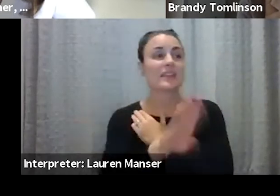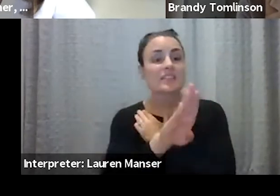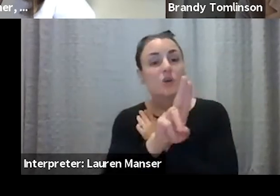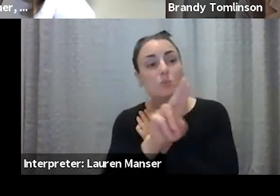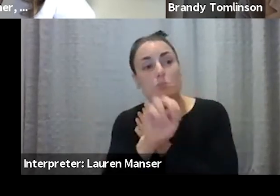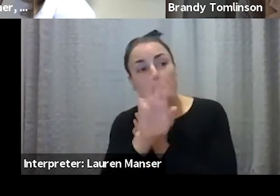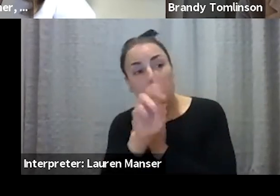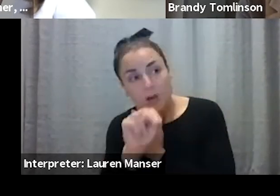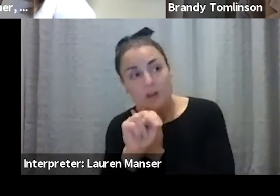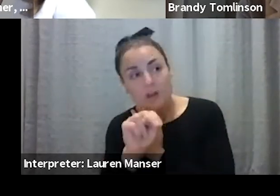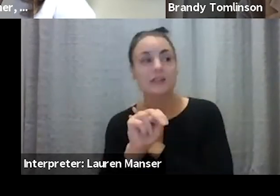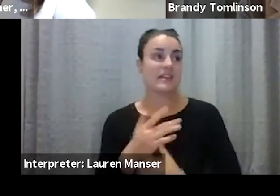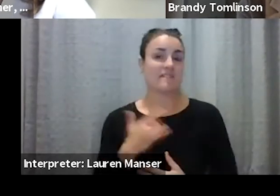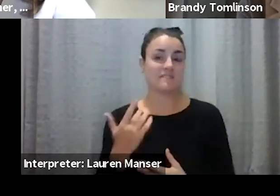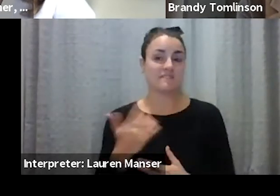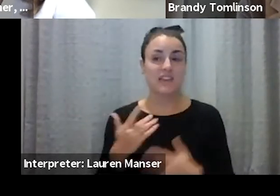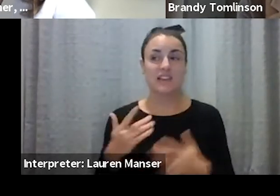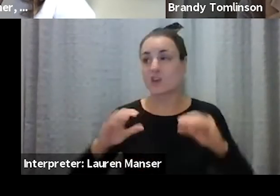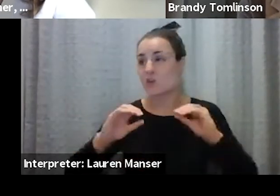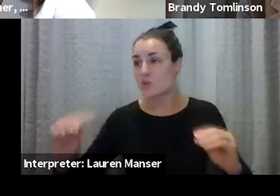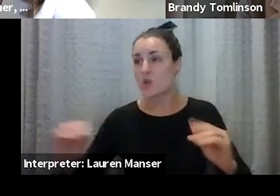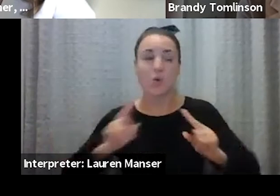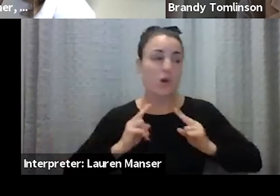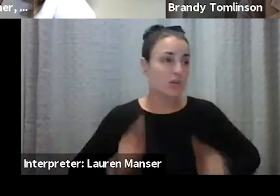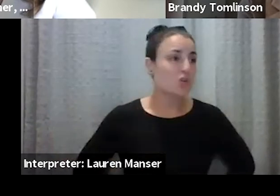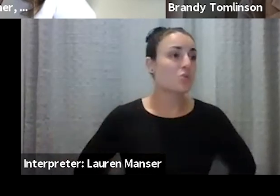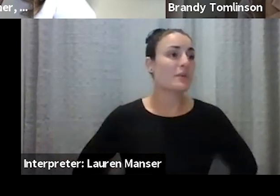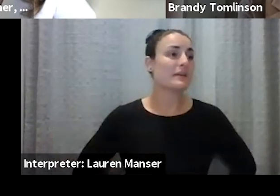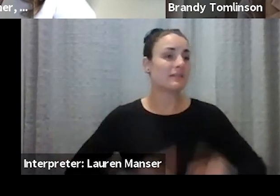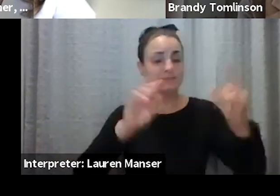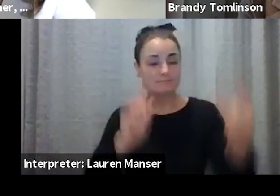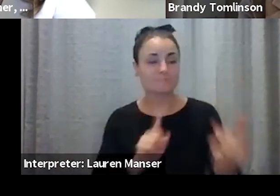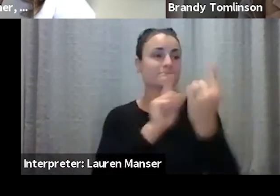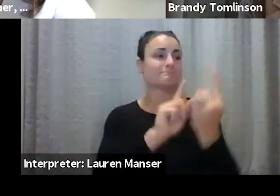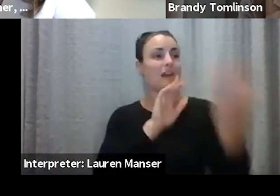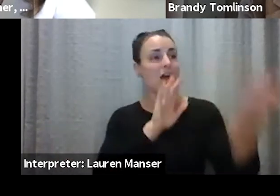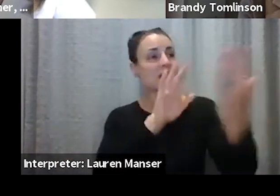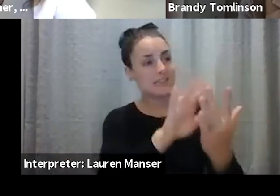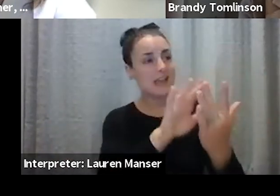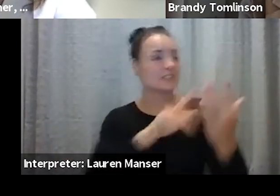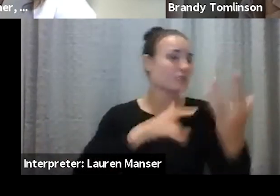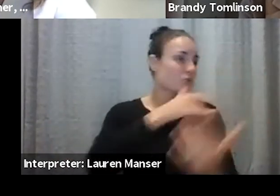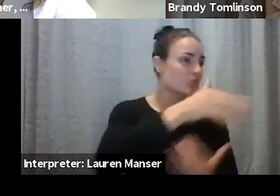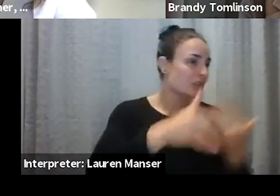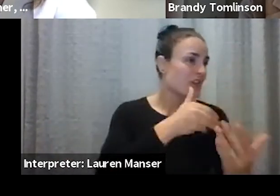that full kind of human contact experience that I think a lot of us can empathize with in terms of missing.